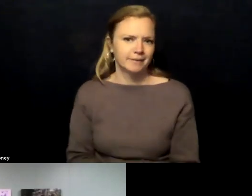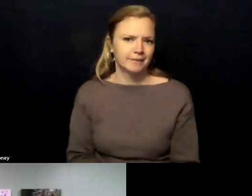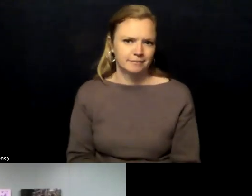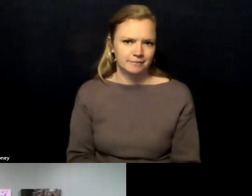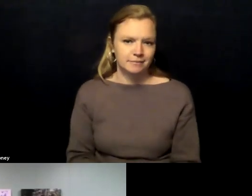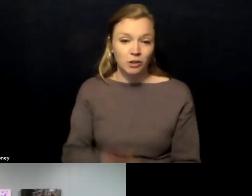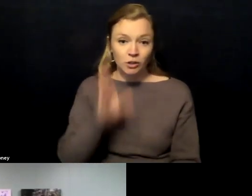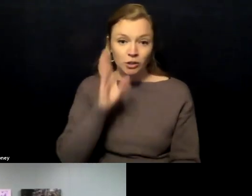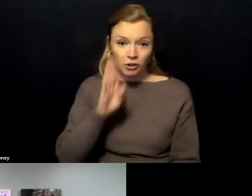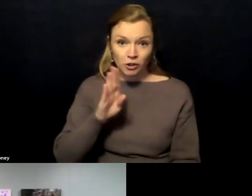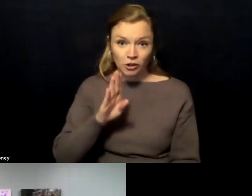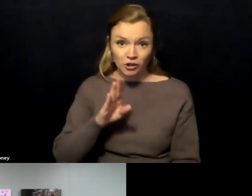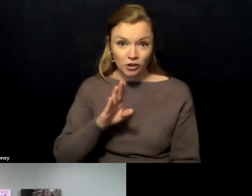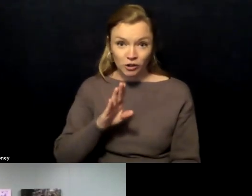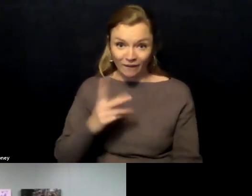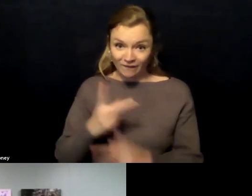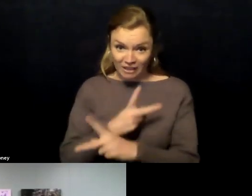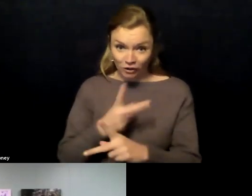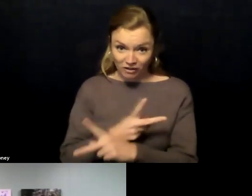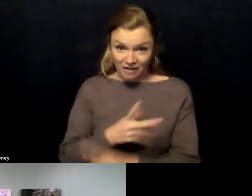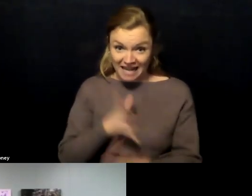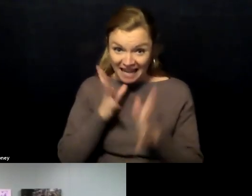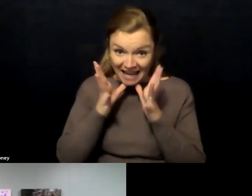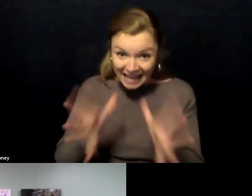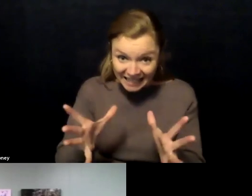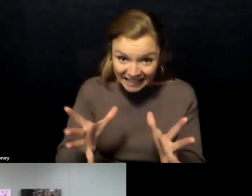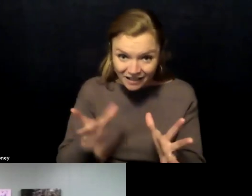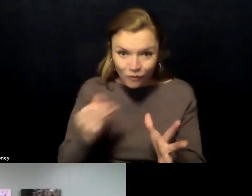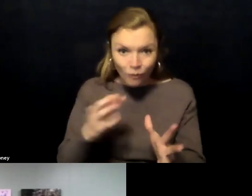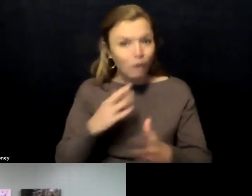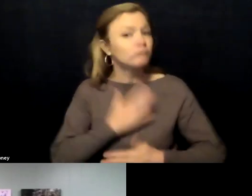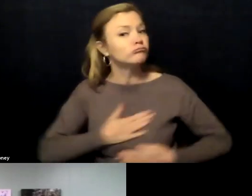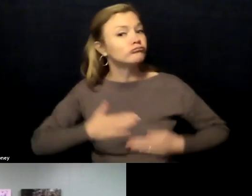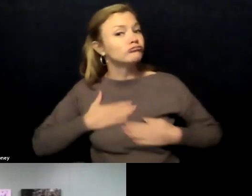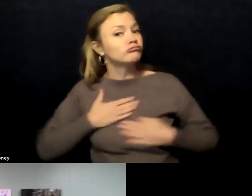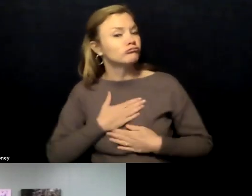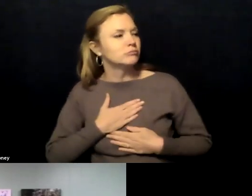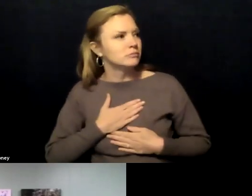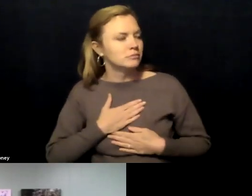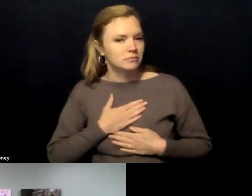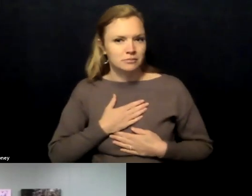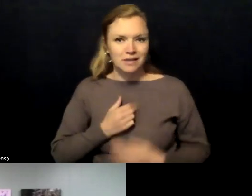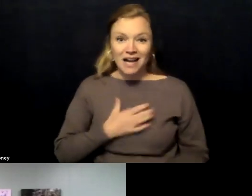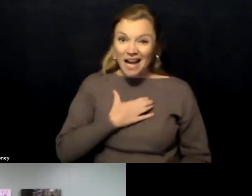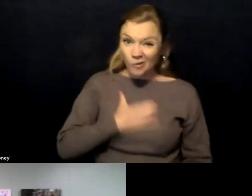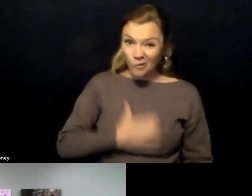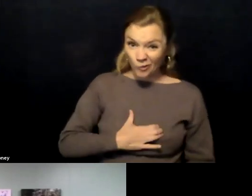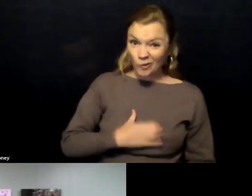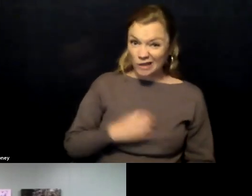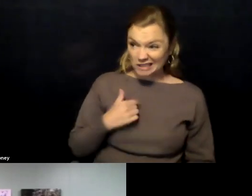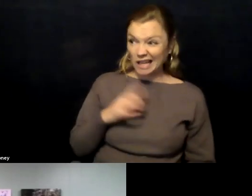if you hate it or if it's something you might want to consider. I kind of wish I had done that earlier in my life so I